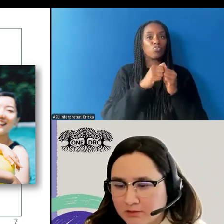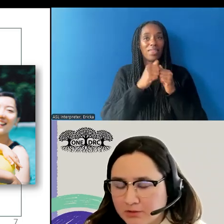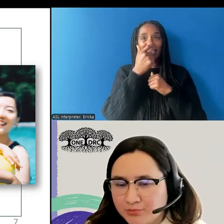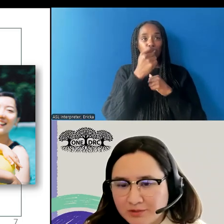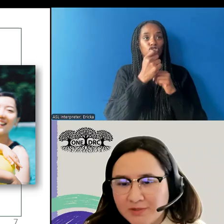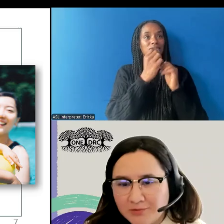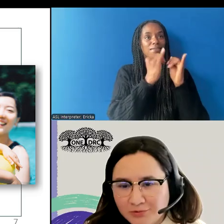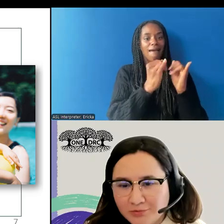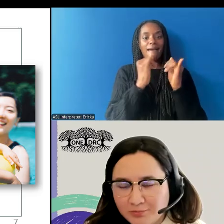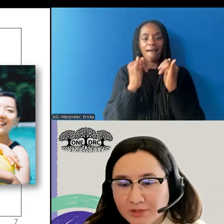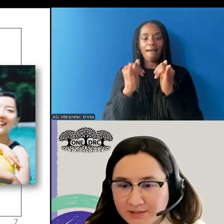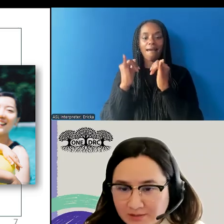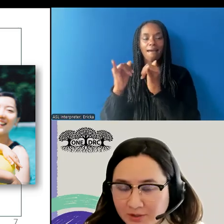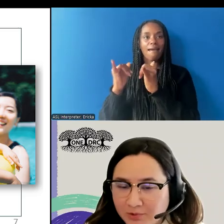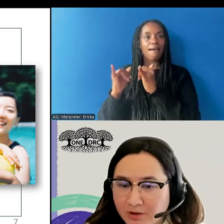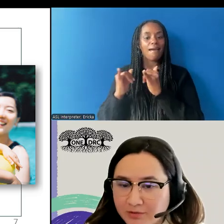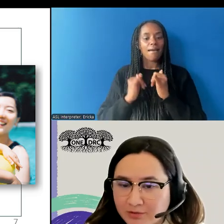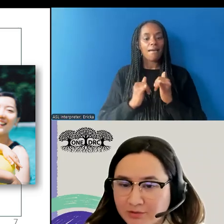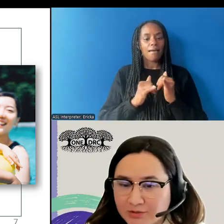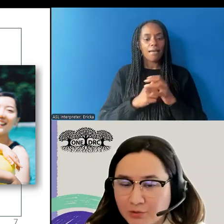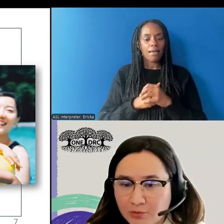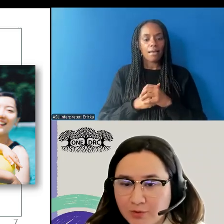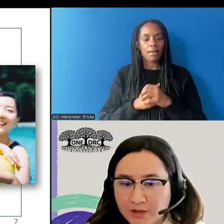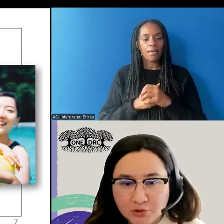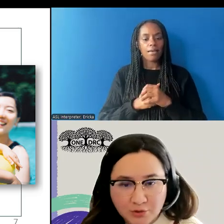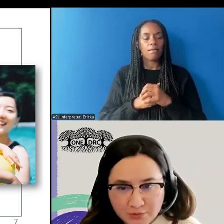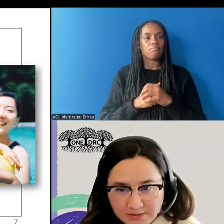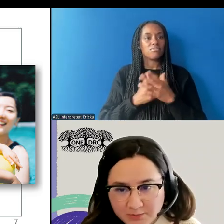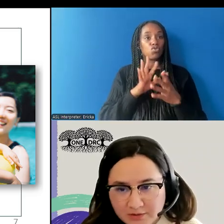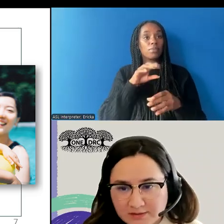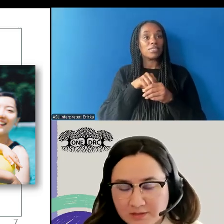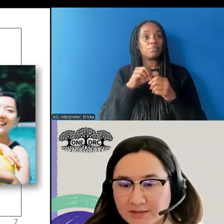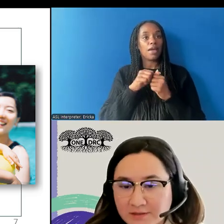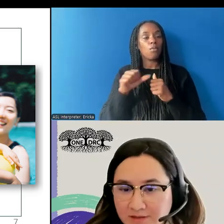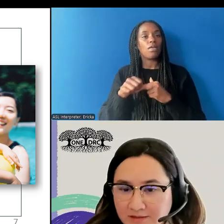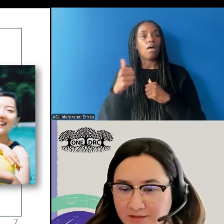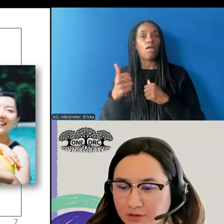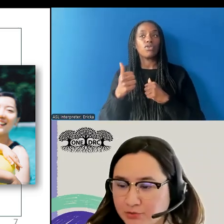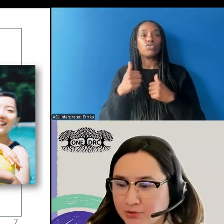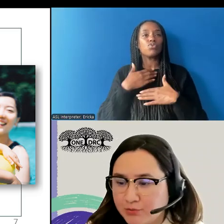to really be able to participate paired with others who enjoy doing some of the same activities that you do